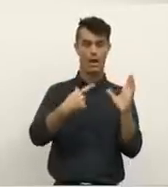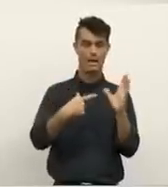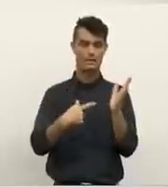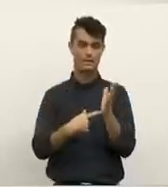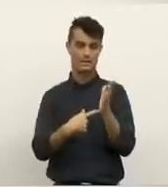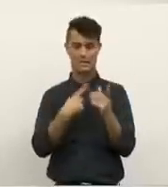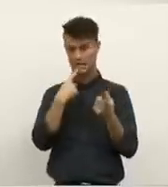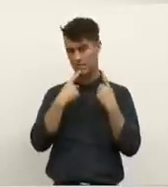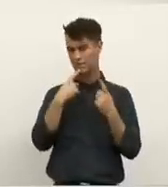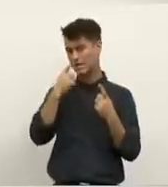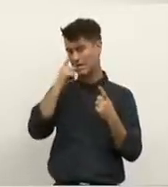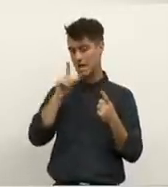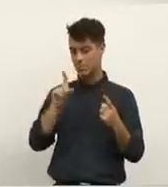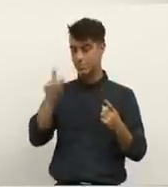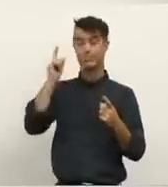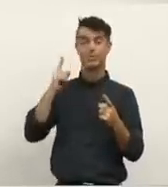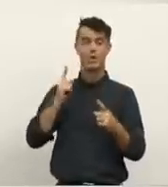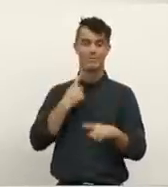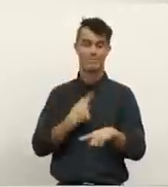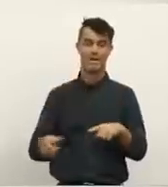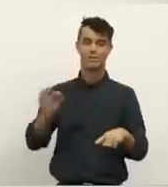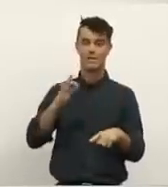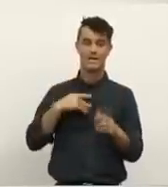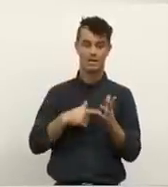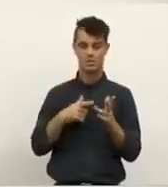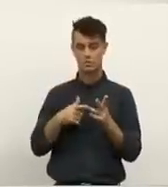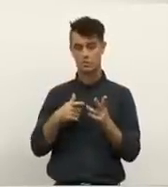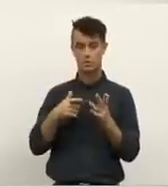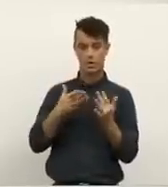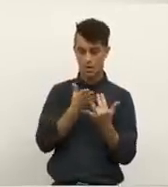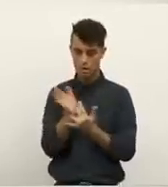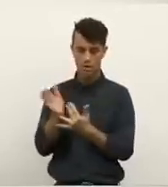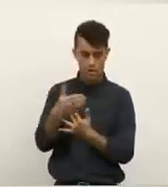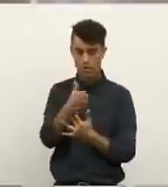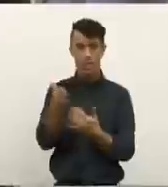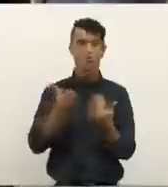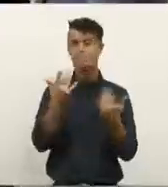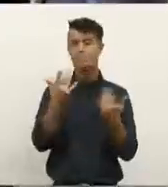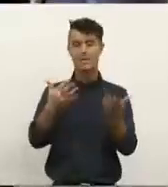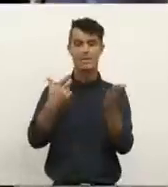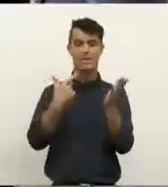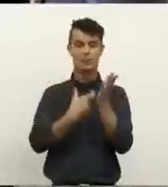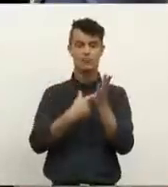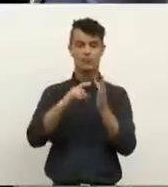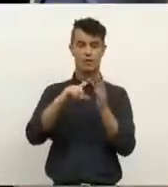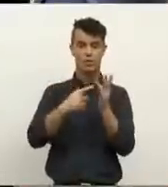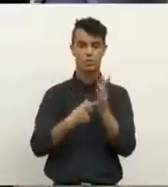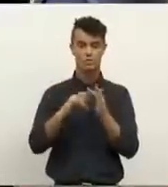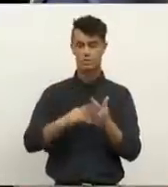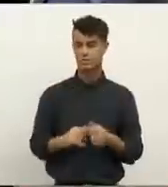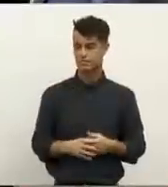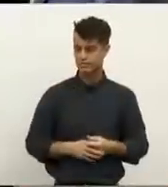So it's accessible really quickly rather than sifting through many records. Terrific.